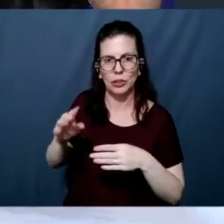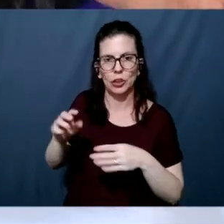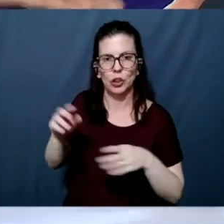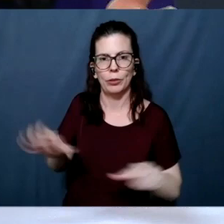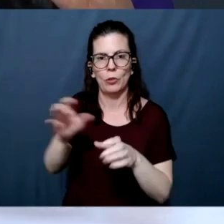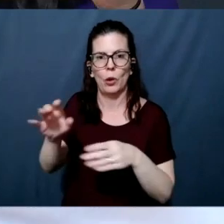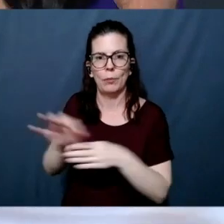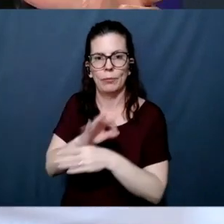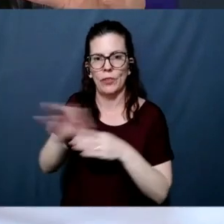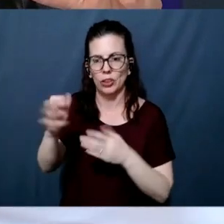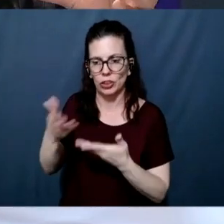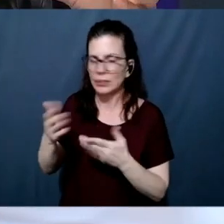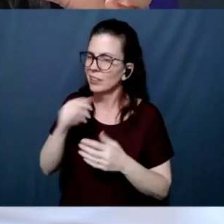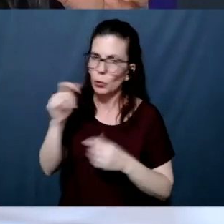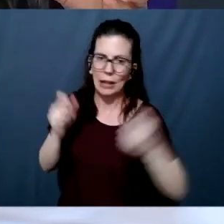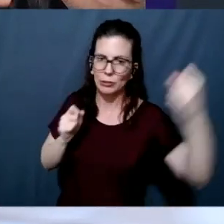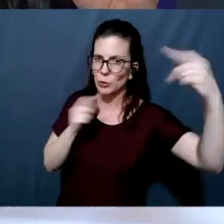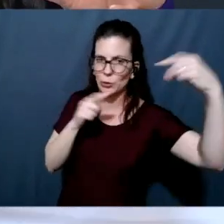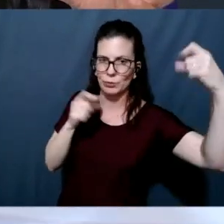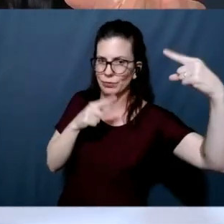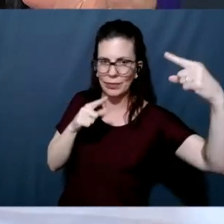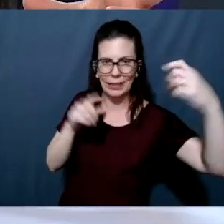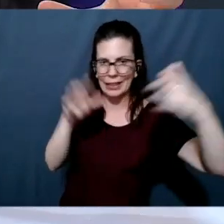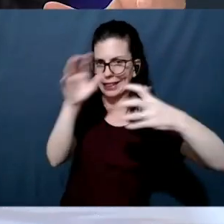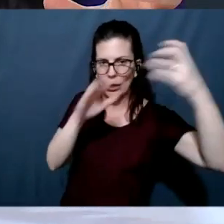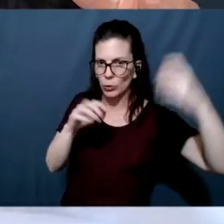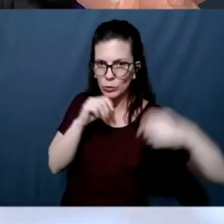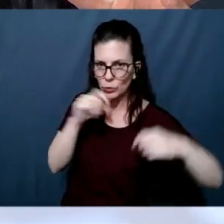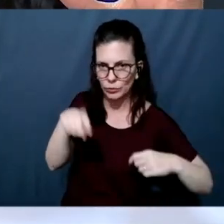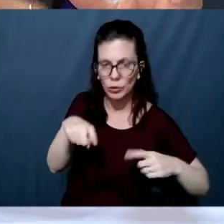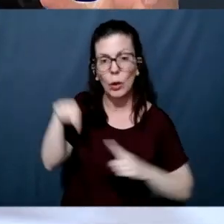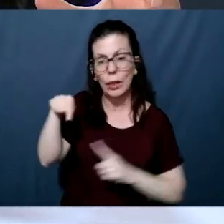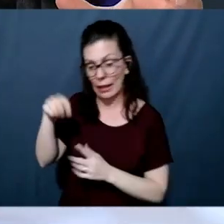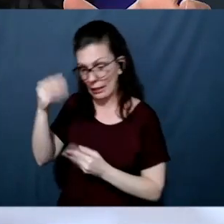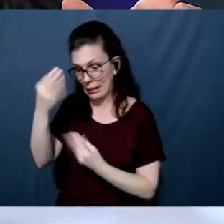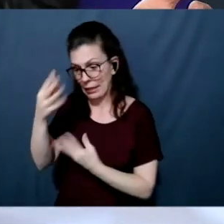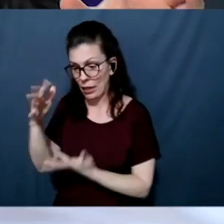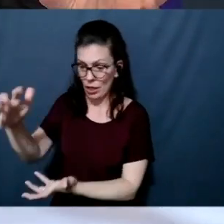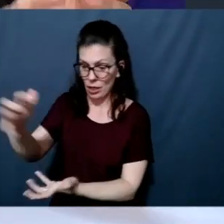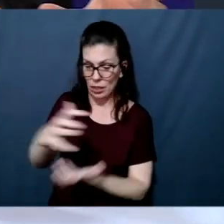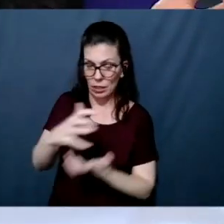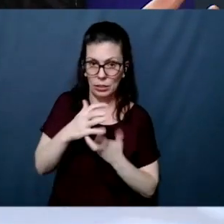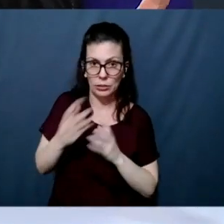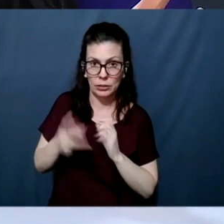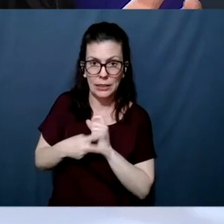And you can aggregate that the data that it wants to send over a day or so, and then it can send that data.